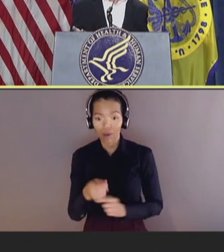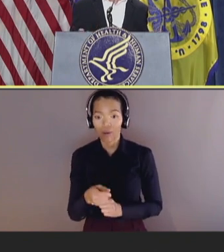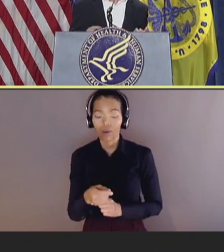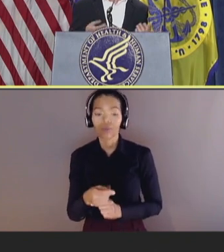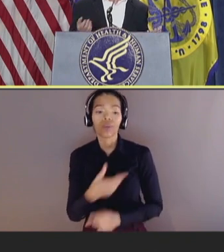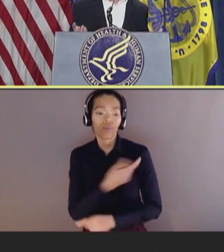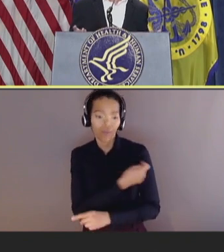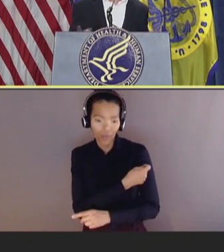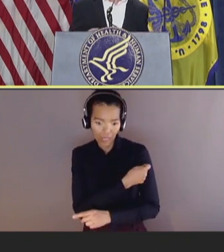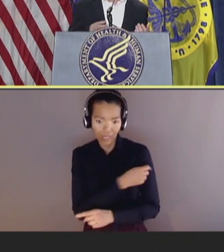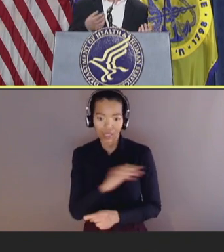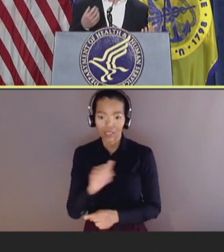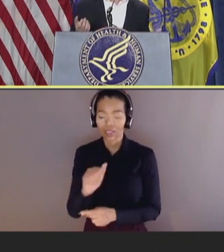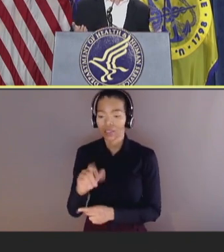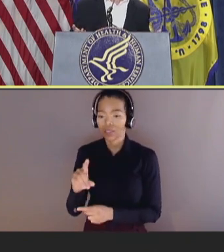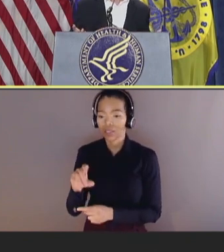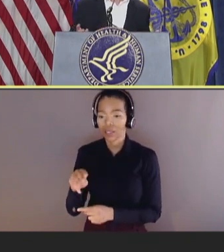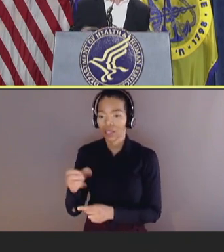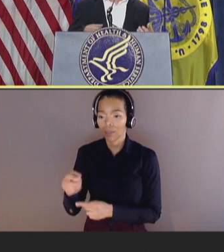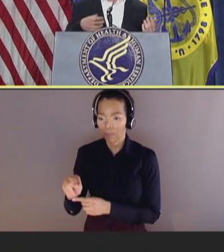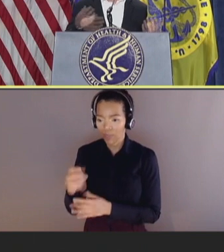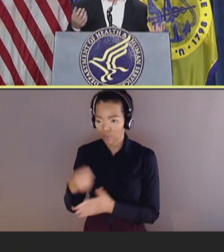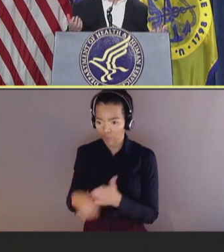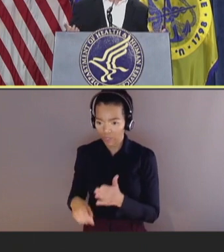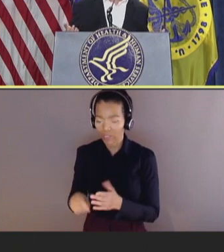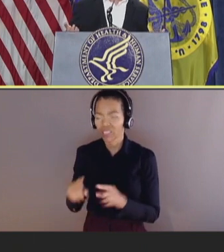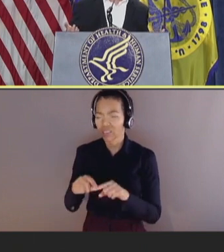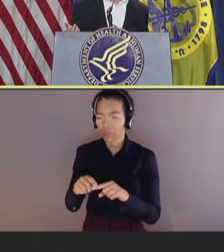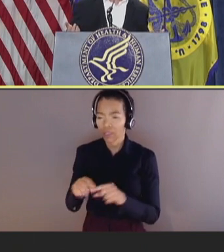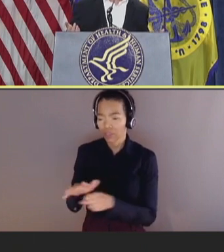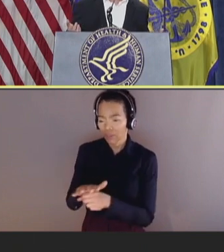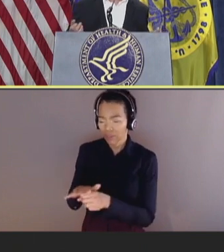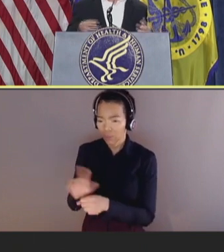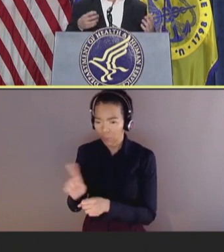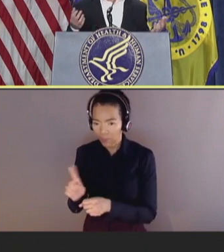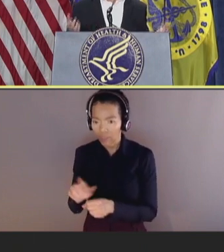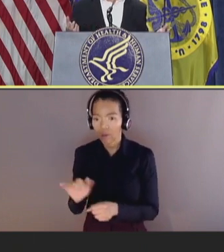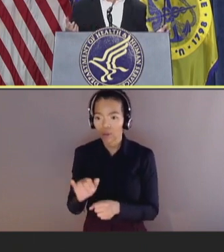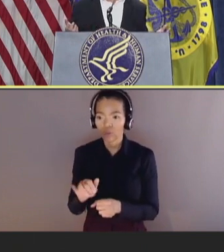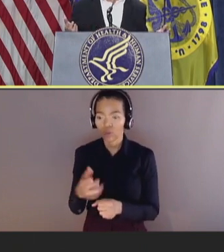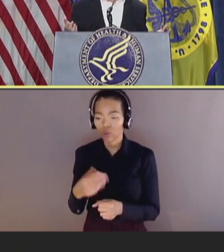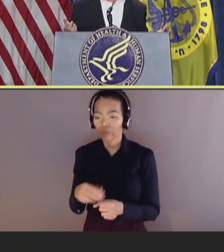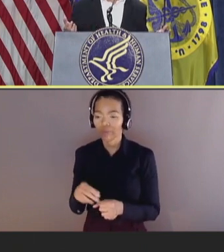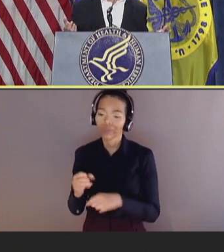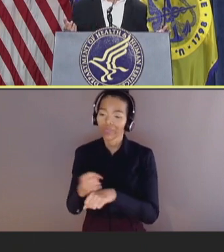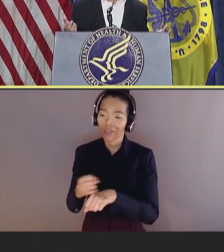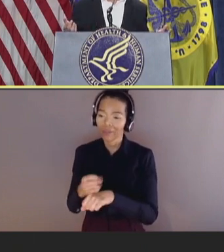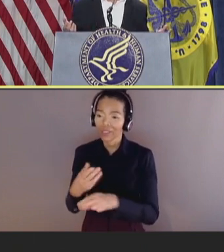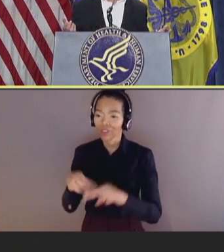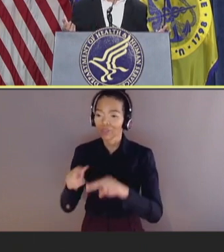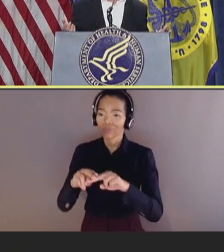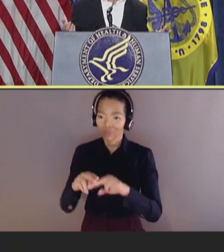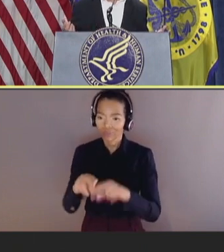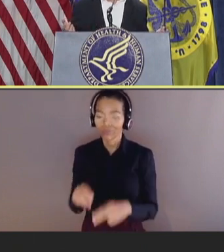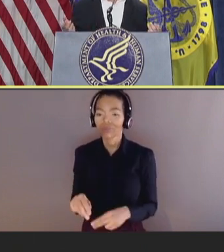rate, $30 plus a geographic and an inflationary adjustment. So, today that's about $32.57.